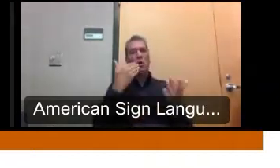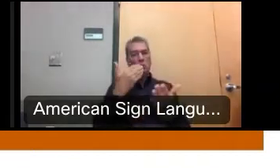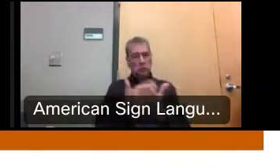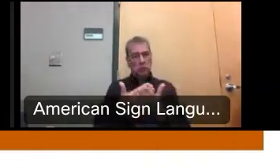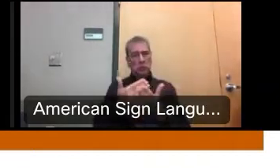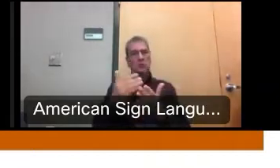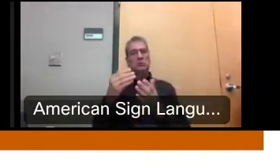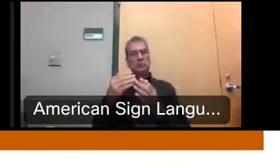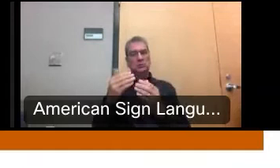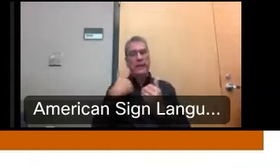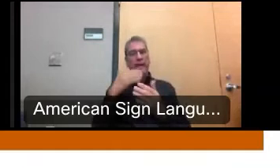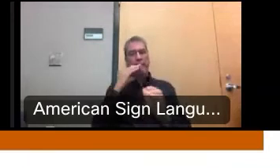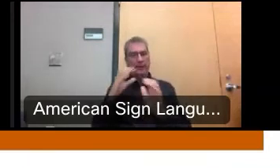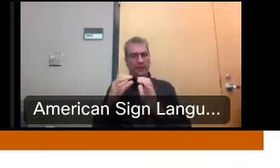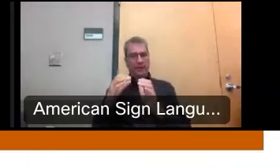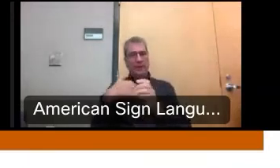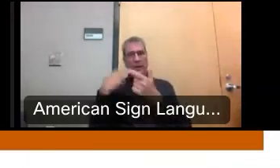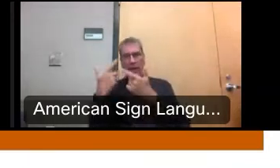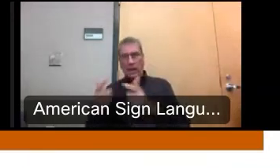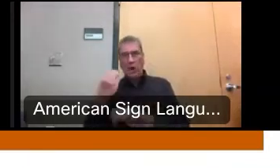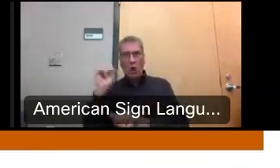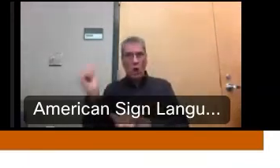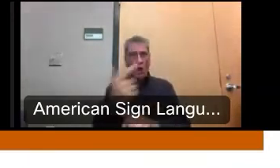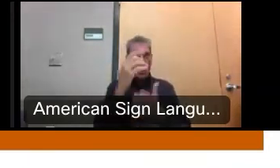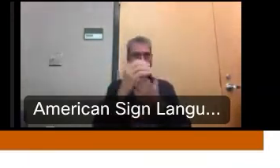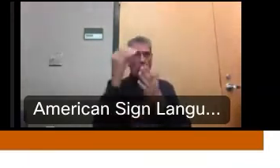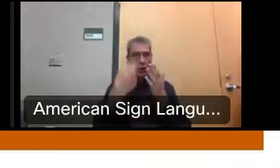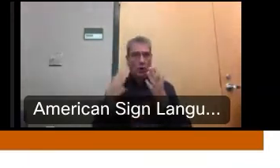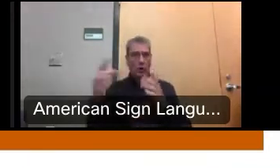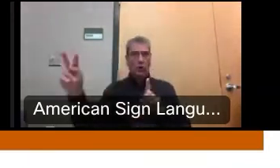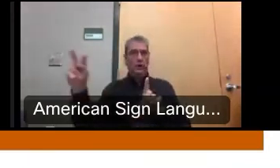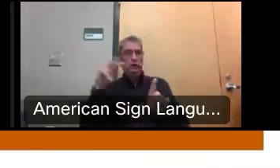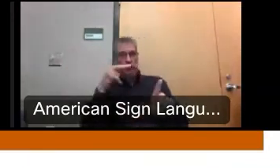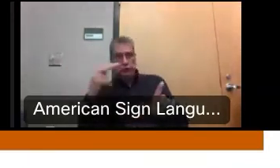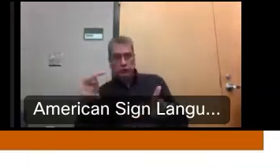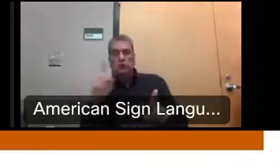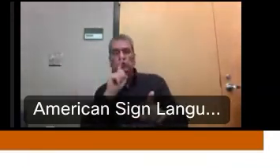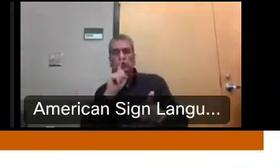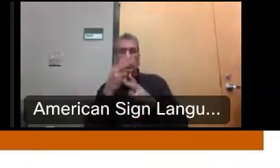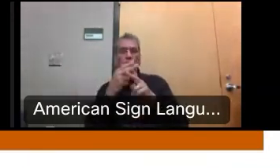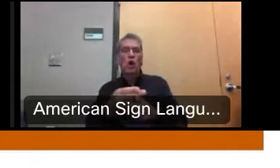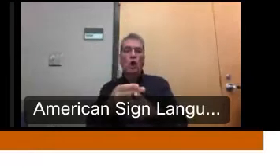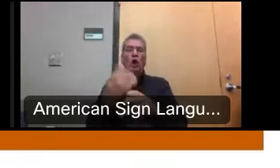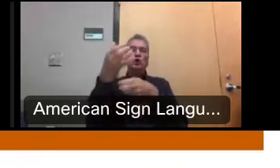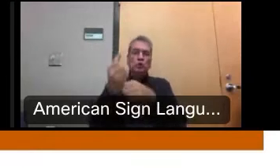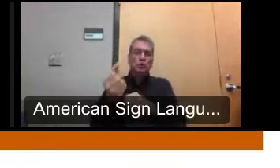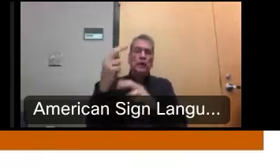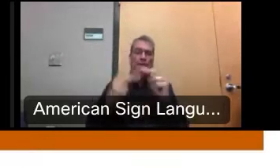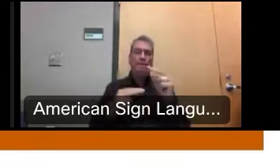We want to make sure all the students know this is going to be perceived as a trust building conversation. And then the last thing we, because it was